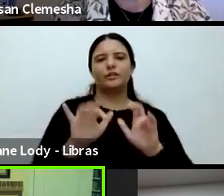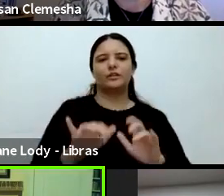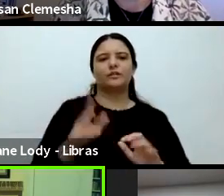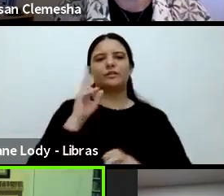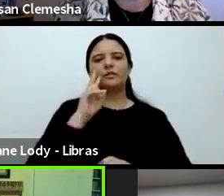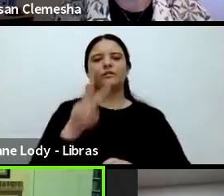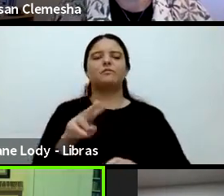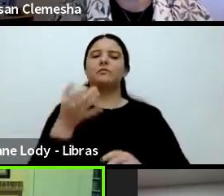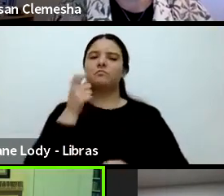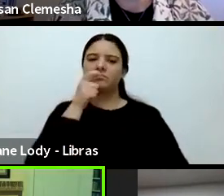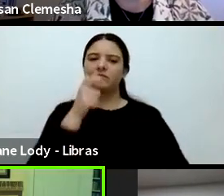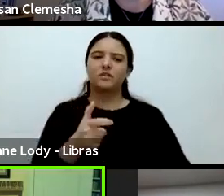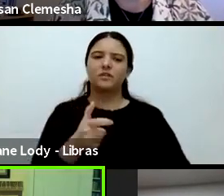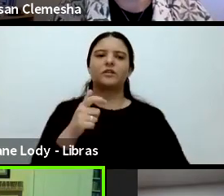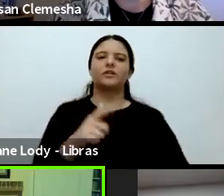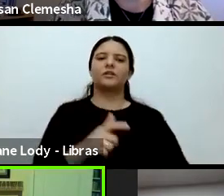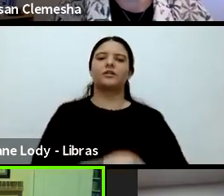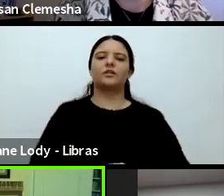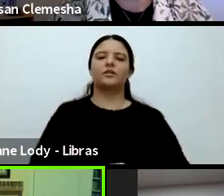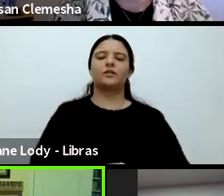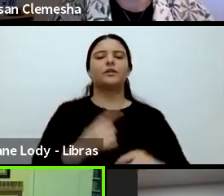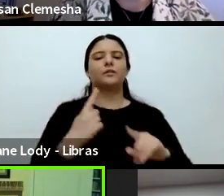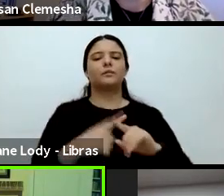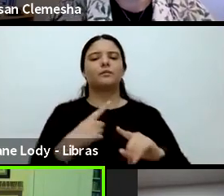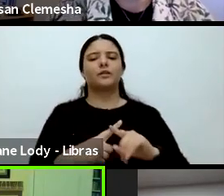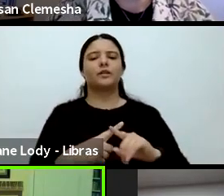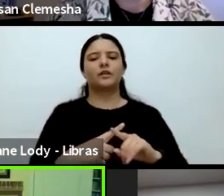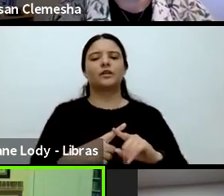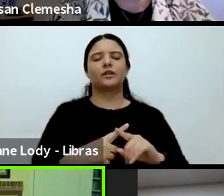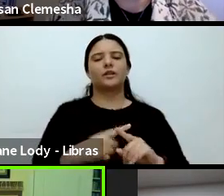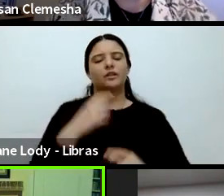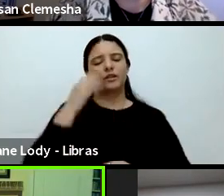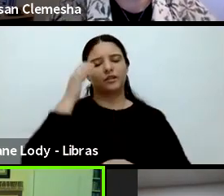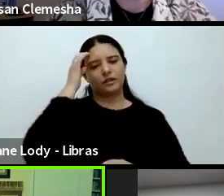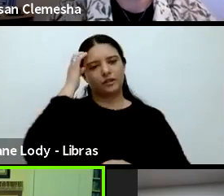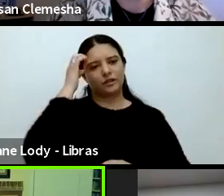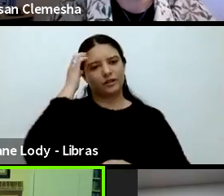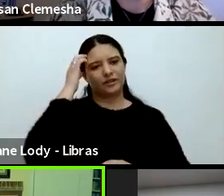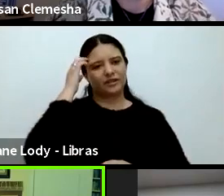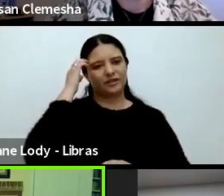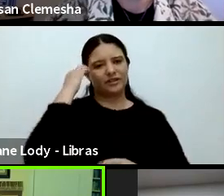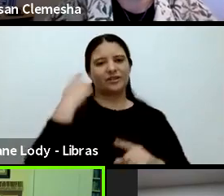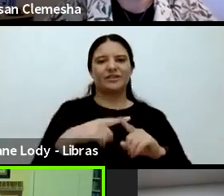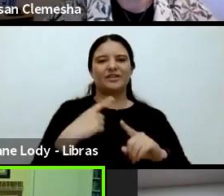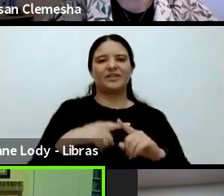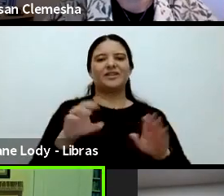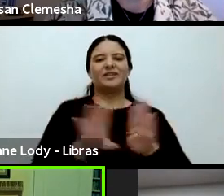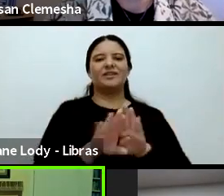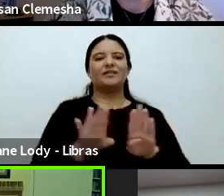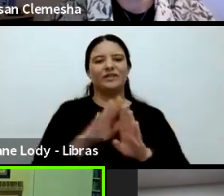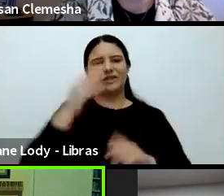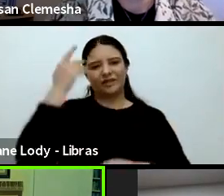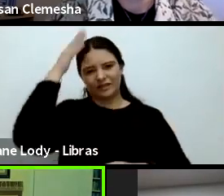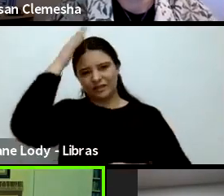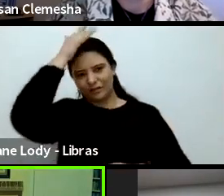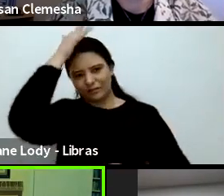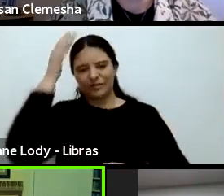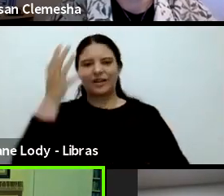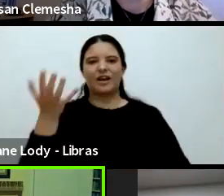Some of the things you've posted here it's, it's quite interesting. g. Not only did did Not only did, did we have donald Trump. and now and now you have donald and now you have donald Trump, but many of the issue